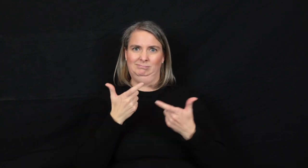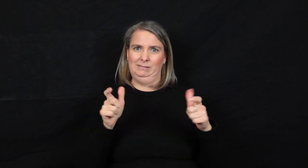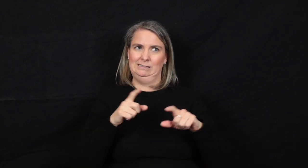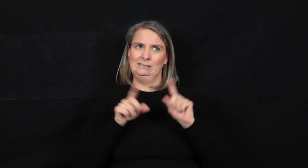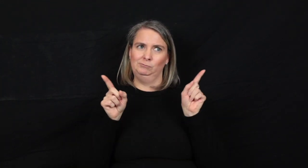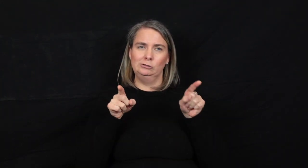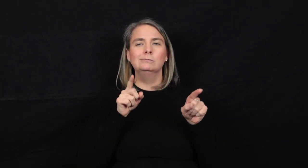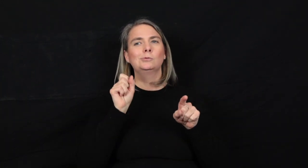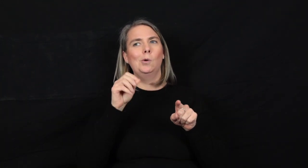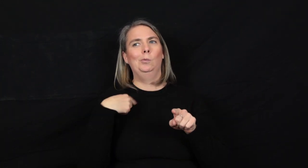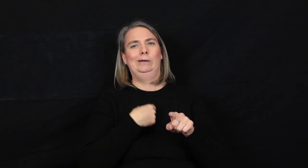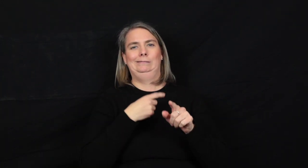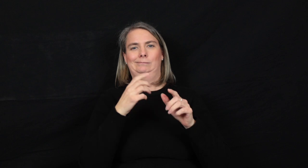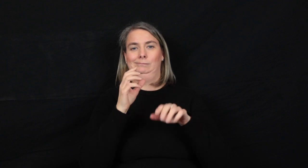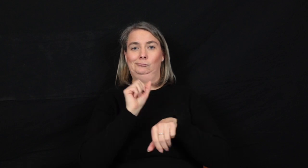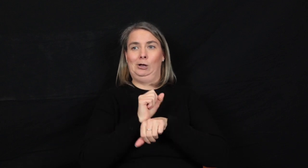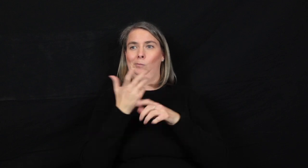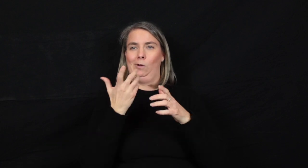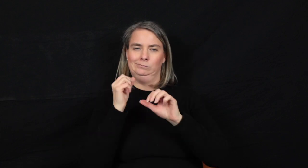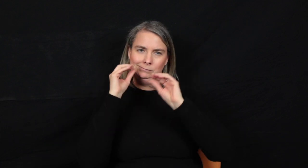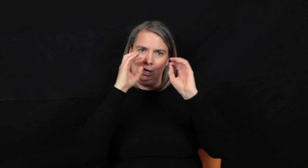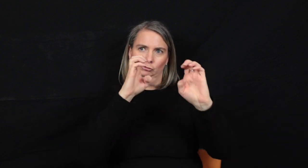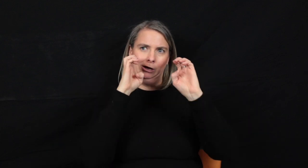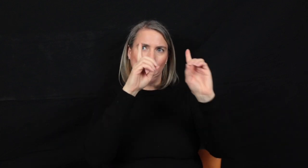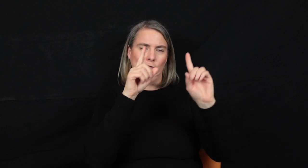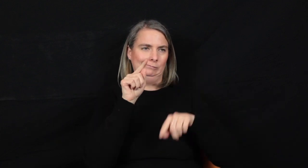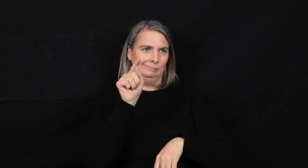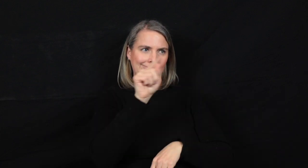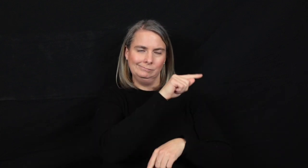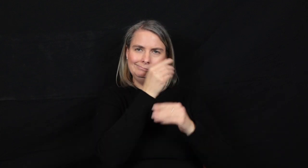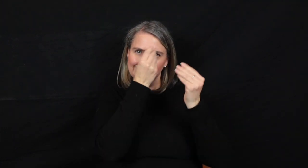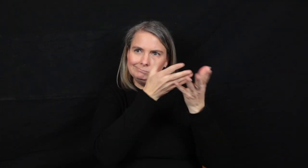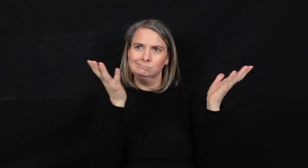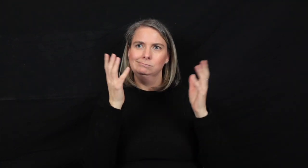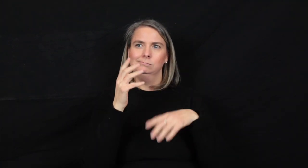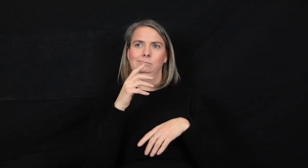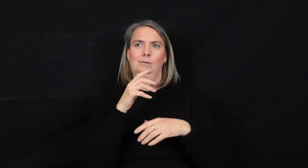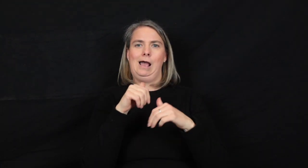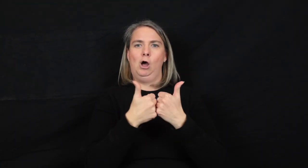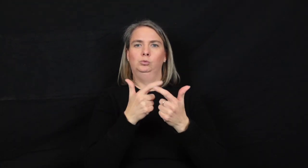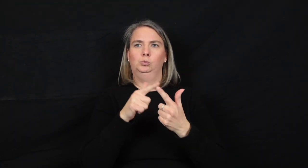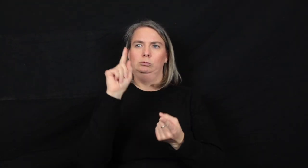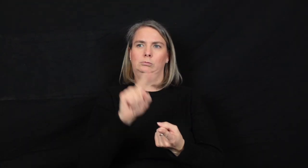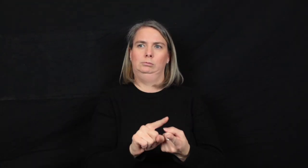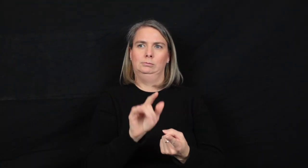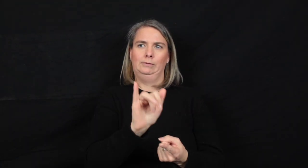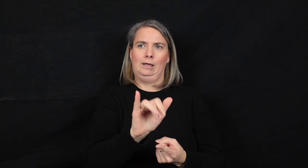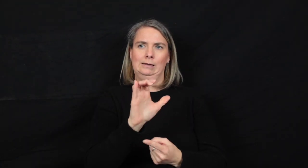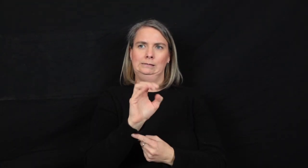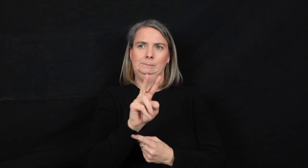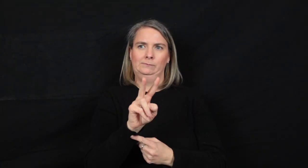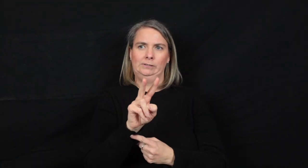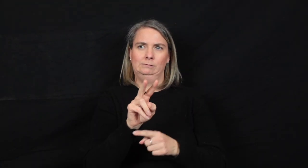the two. My job is to provide education and how to reduce the risk of CMV because it is